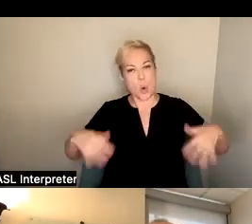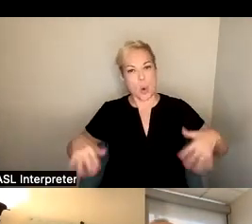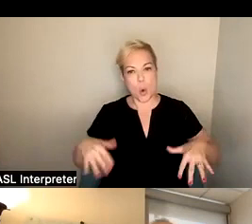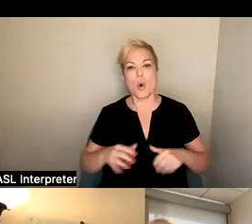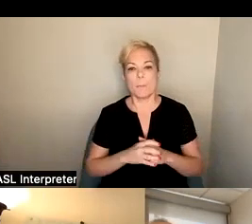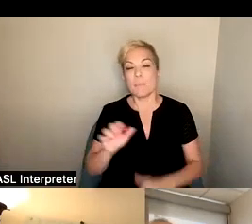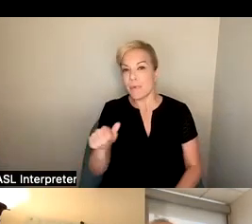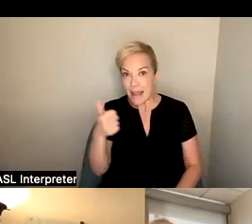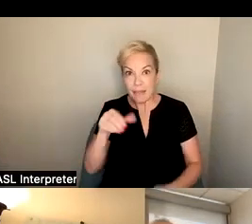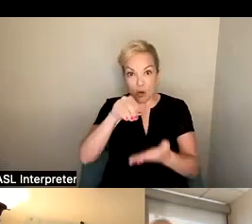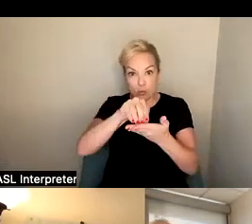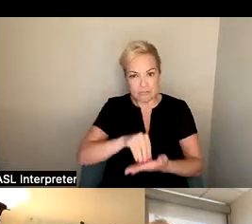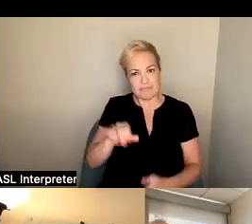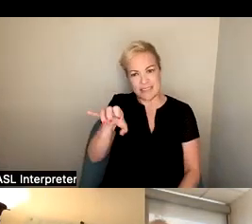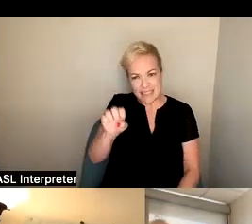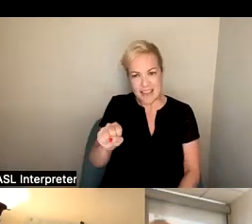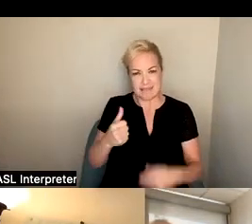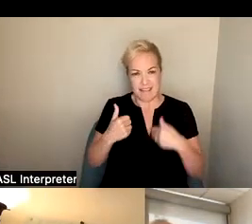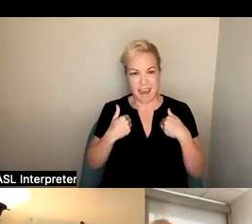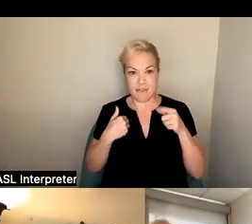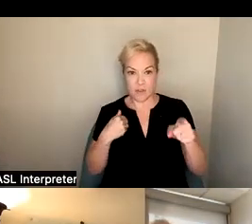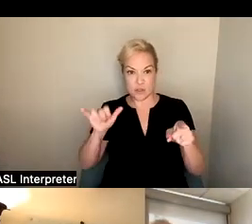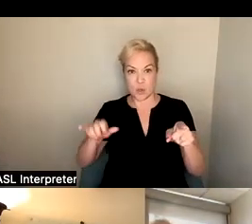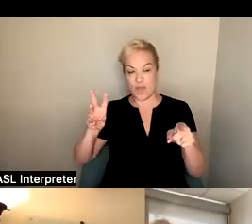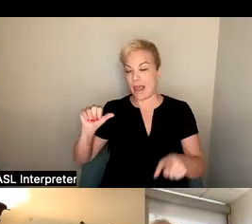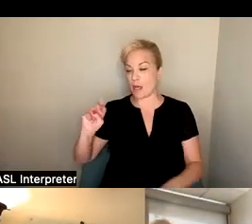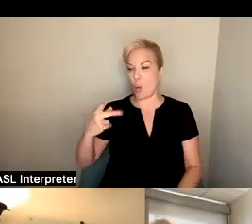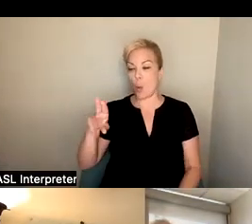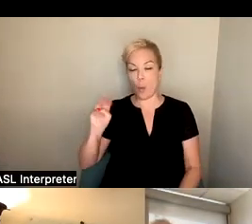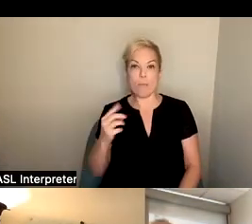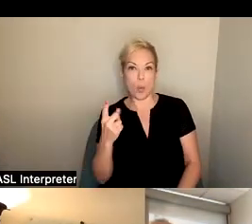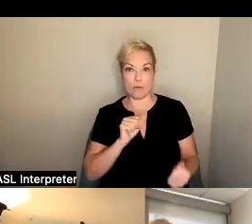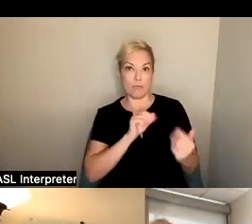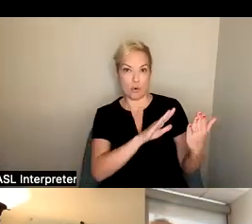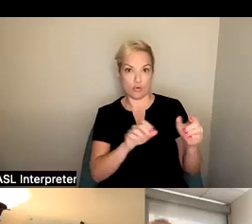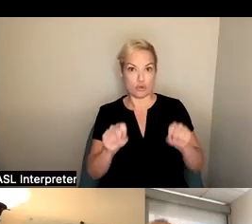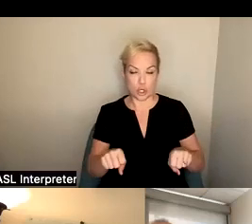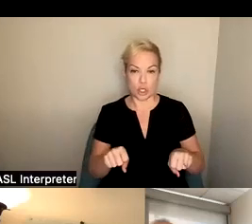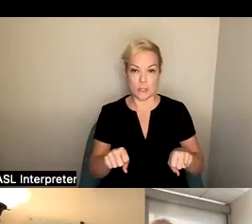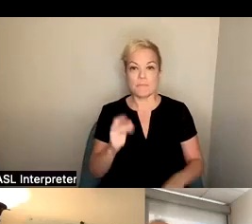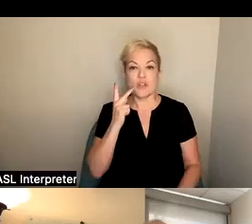record keeping. So Wampum was one methodology, and in the my lower-left corner you'll see the purple